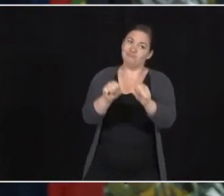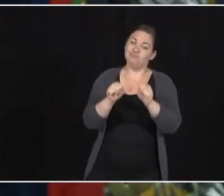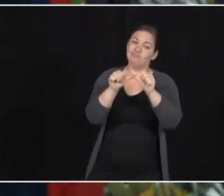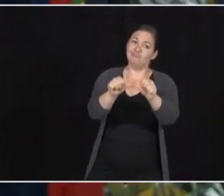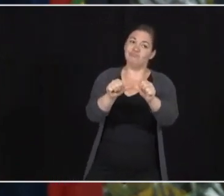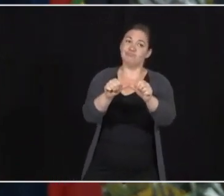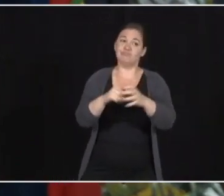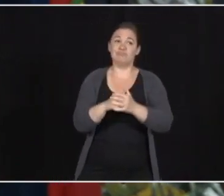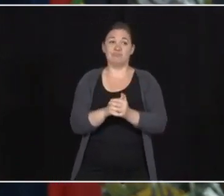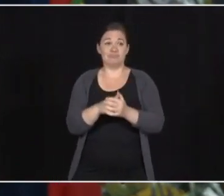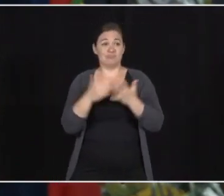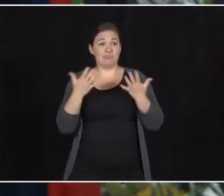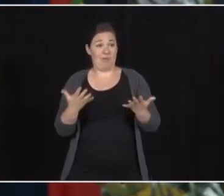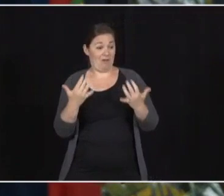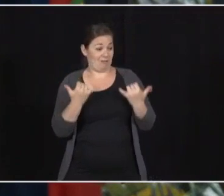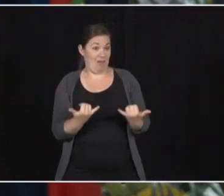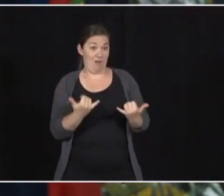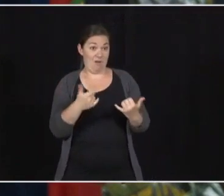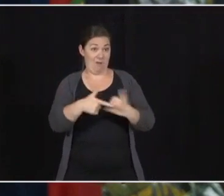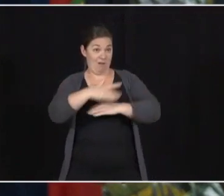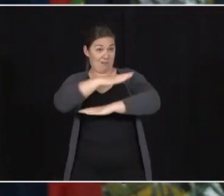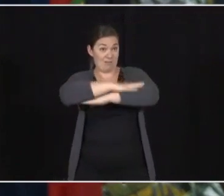the mandate of that table. And we are seeing results.